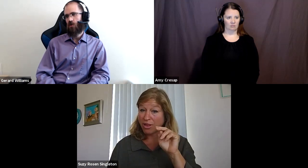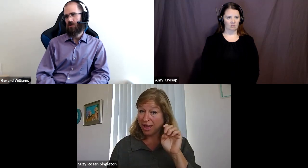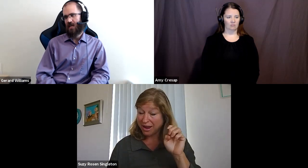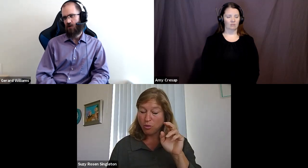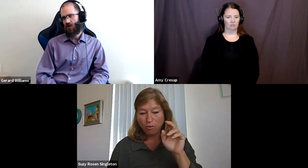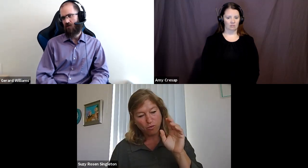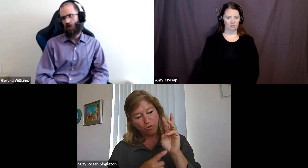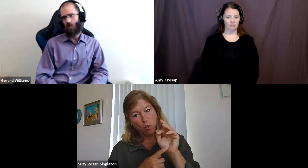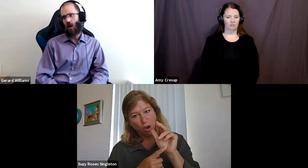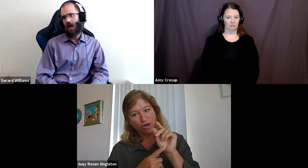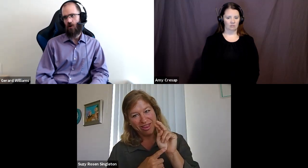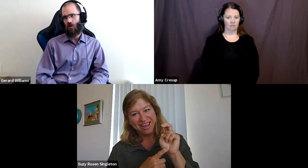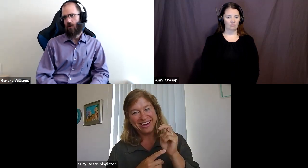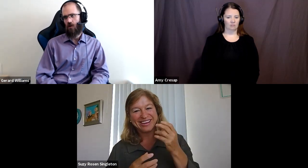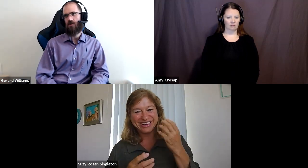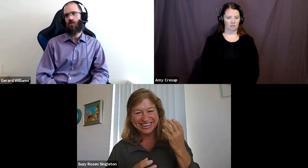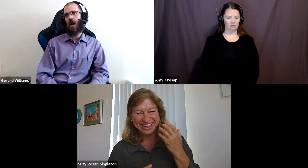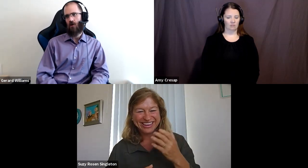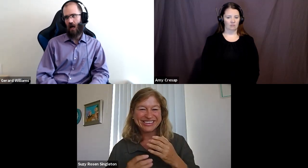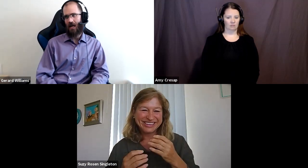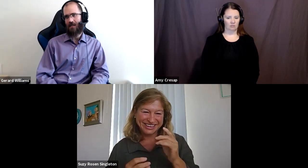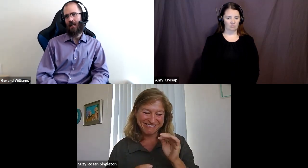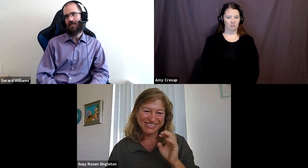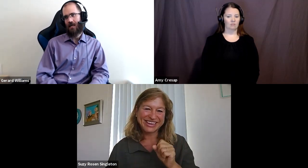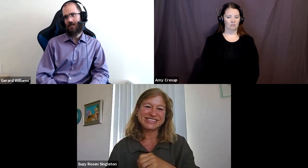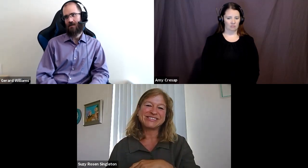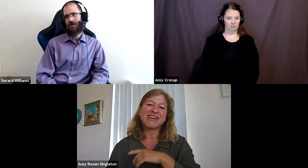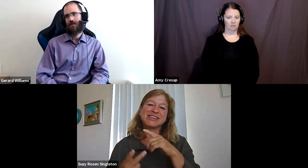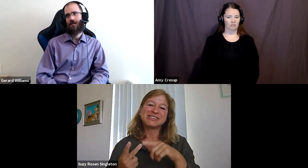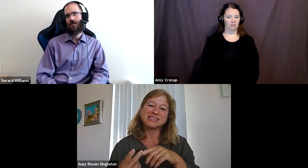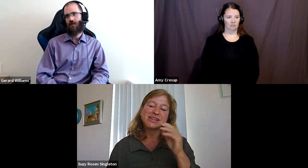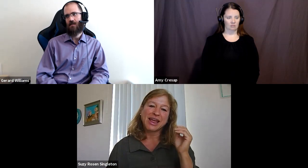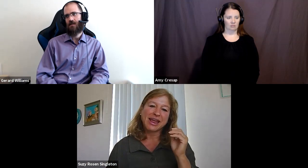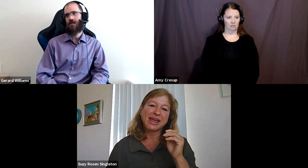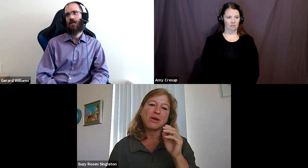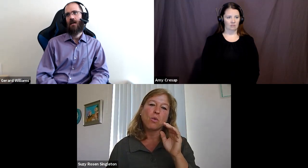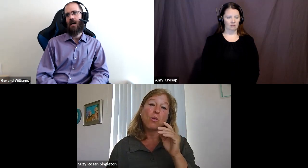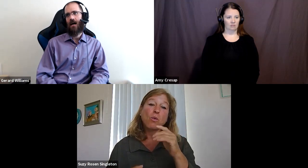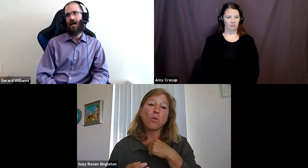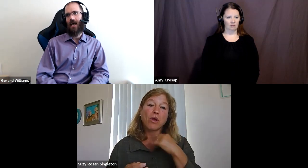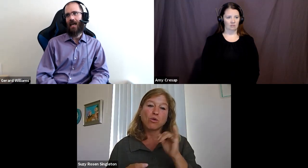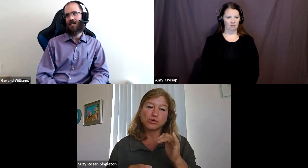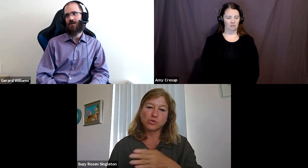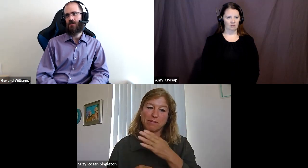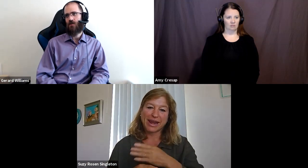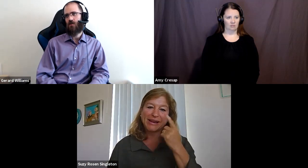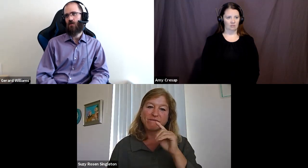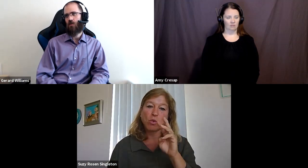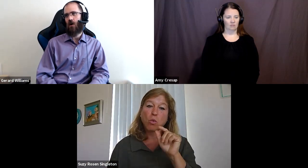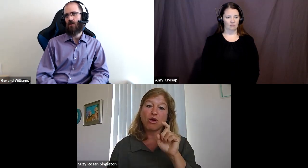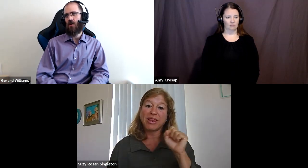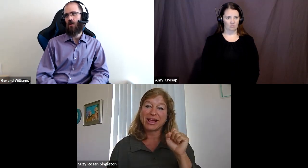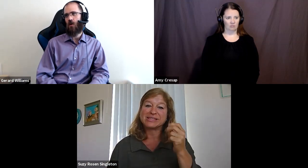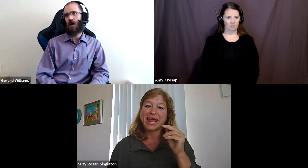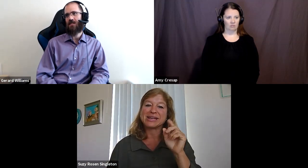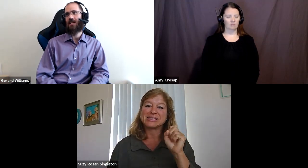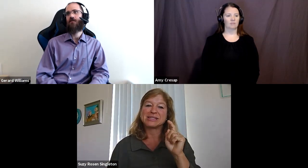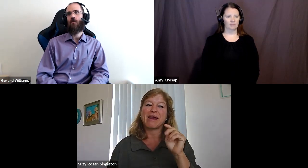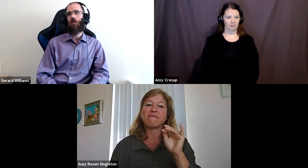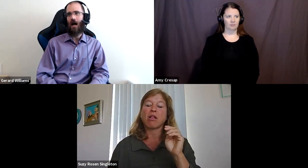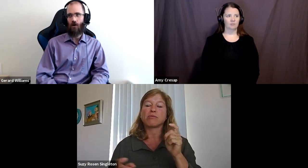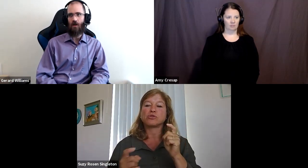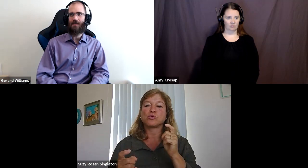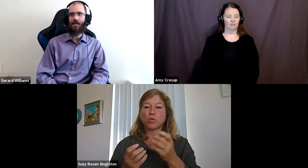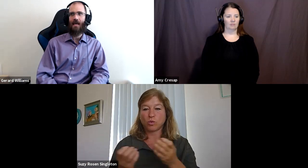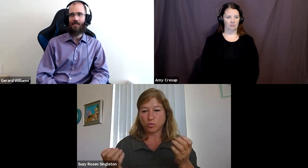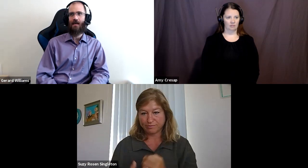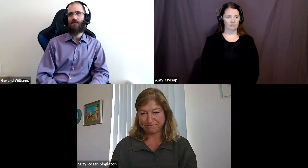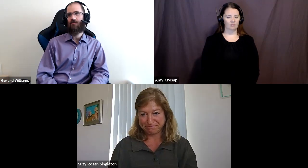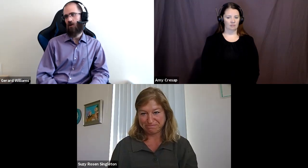standards for wire line handsets devices. We also updated for wireless handsets volume